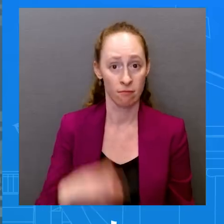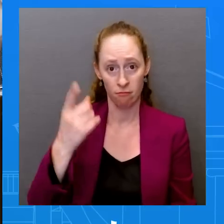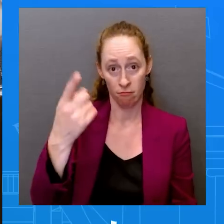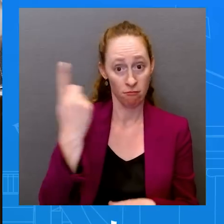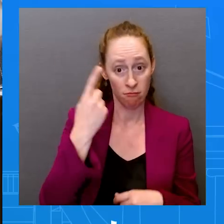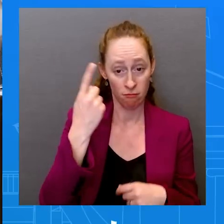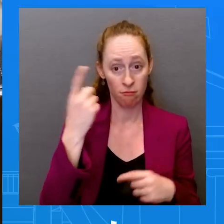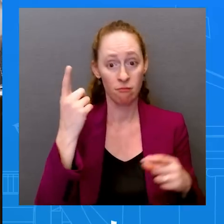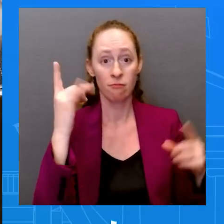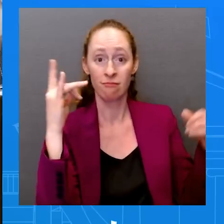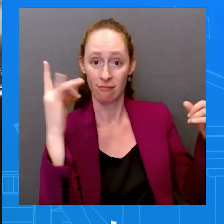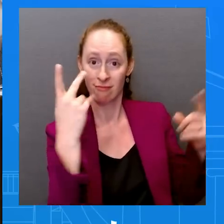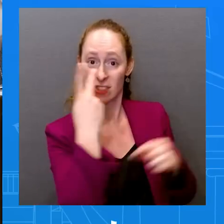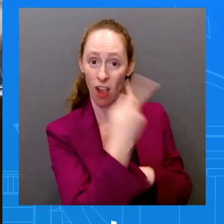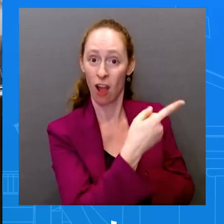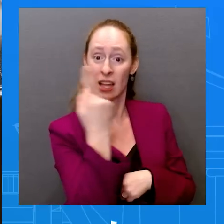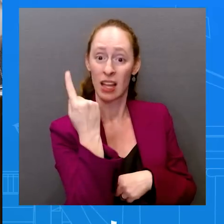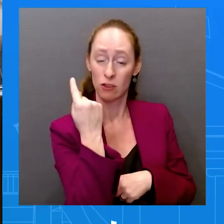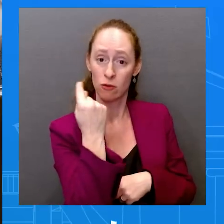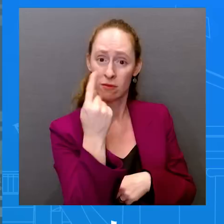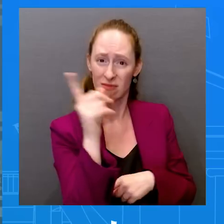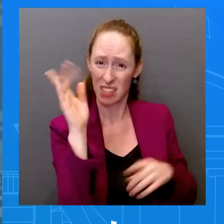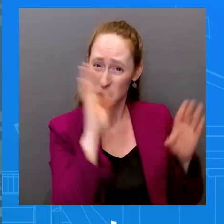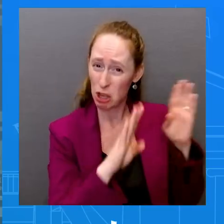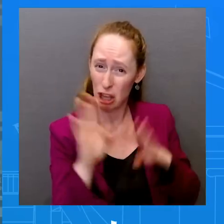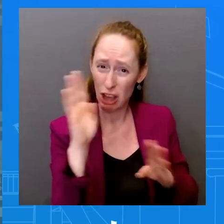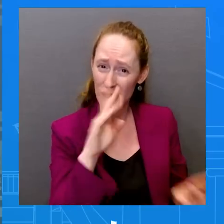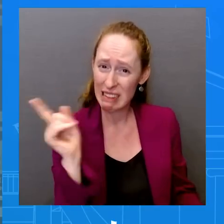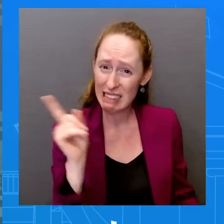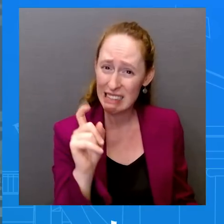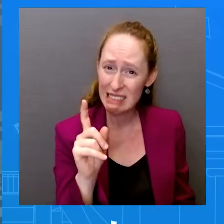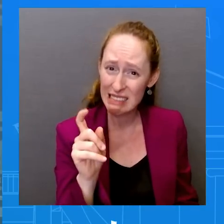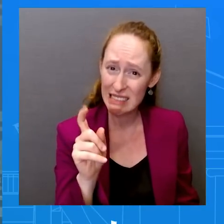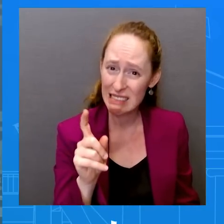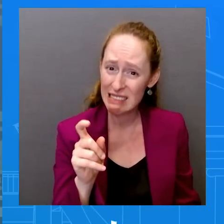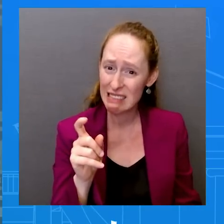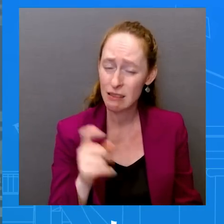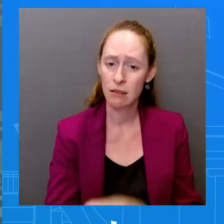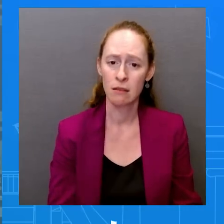The Press: Concerns about her health and how she was doing. Ms. Jean-Pierre: That is not information that I have.